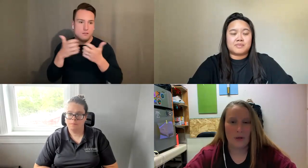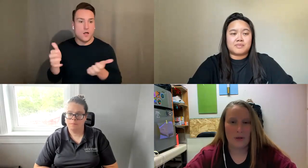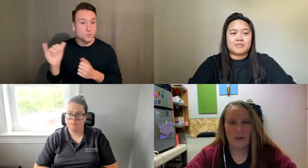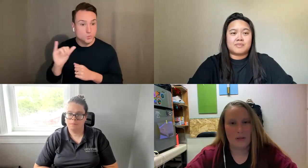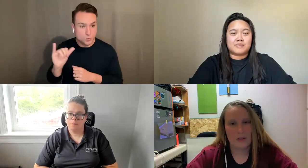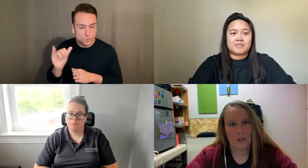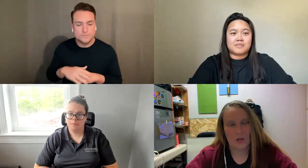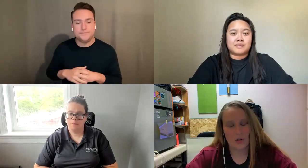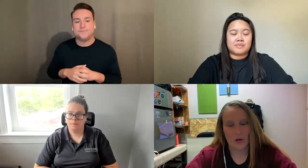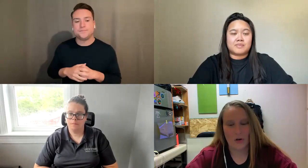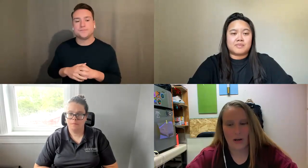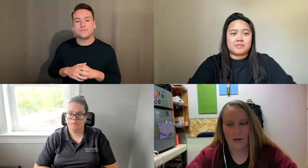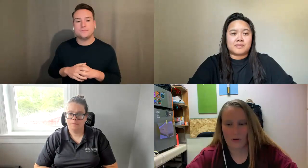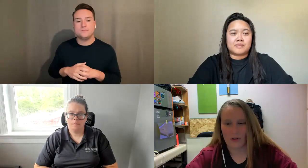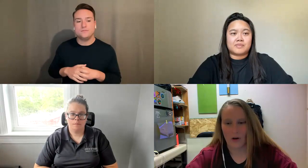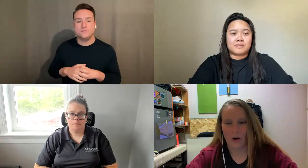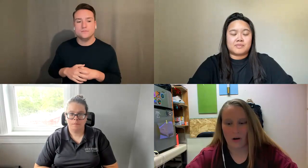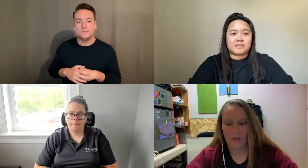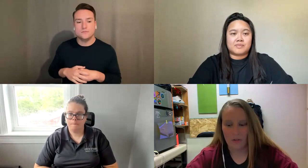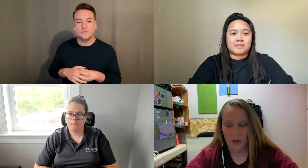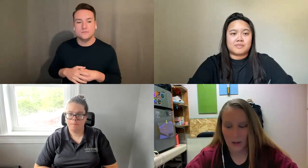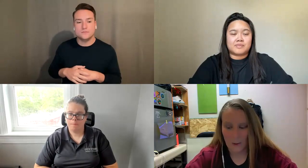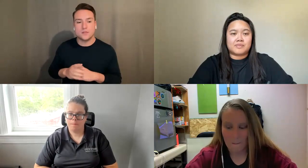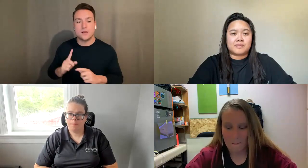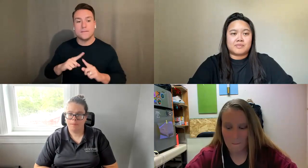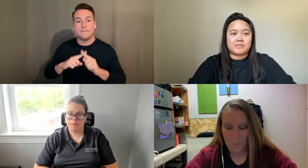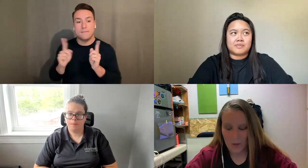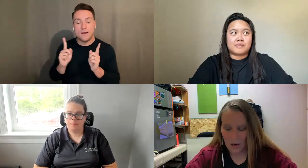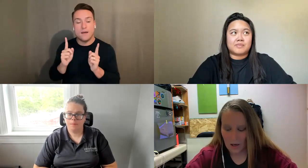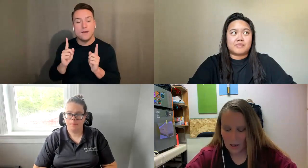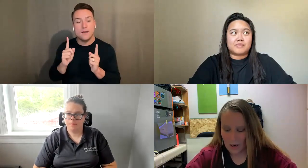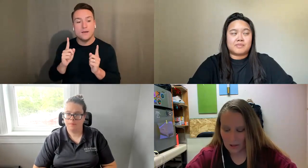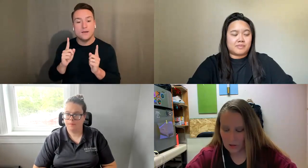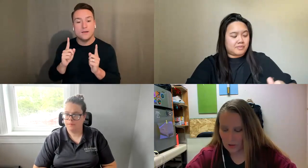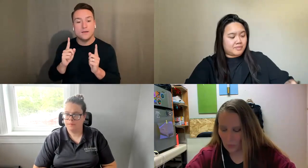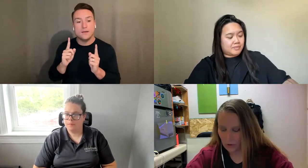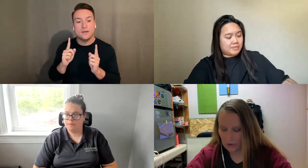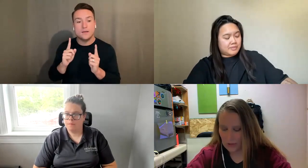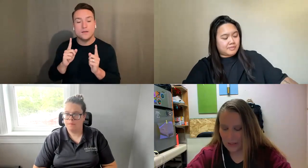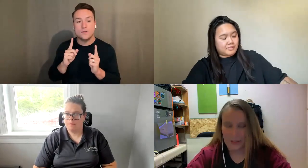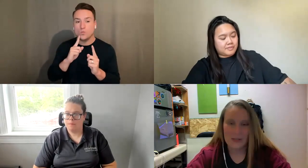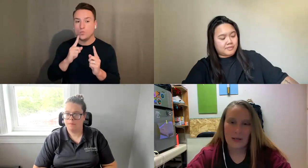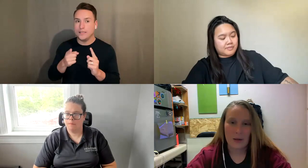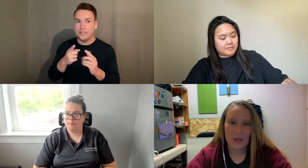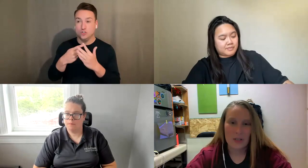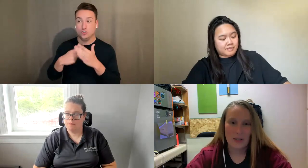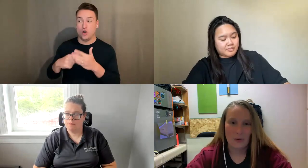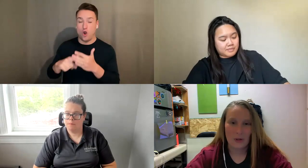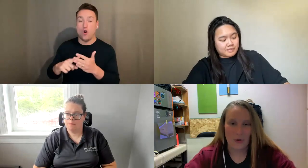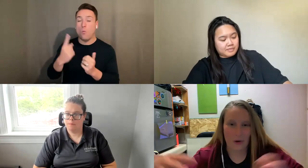But to start everything off actually one of those ladies that I mentioned that would crowd